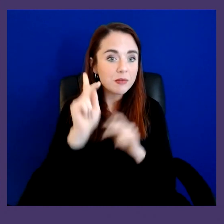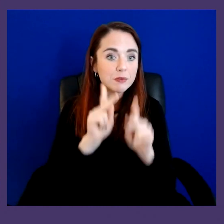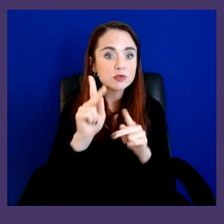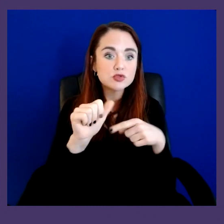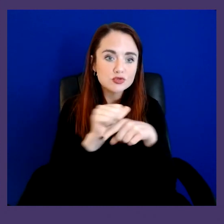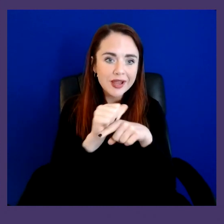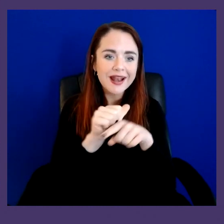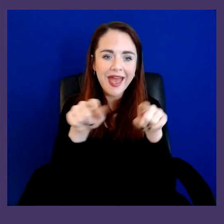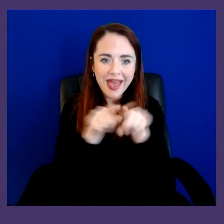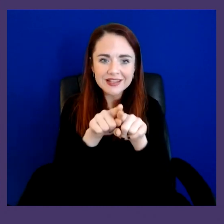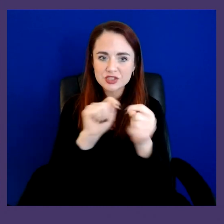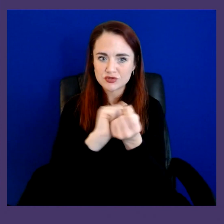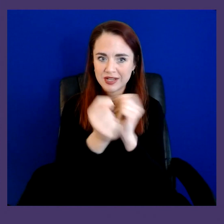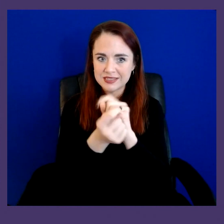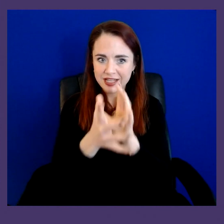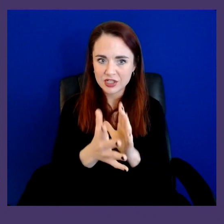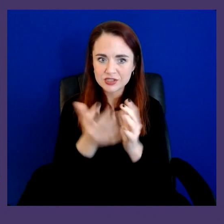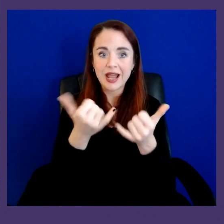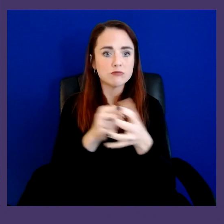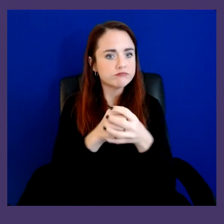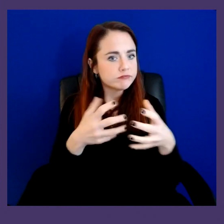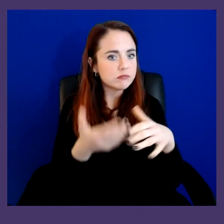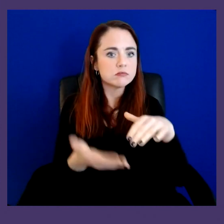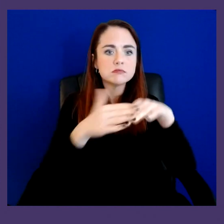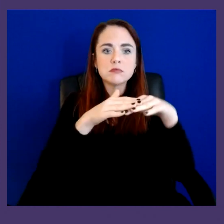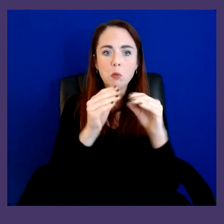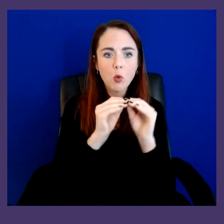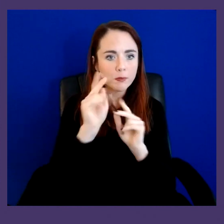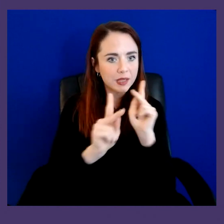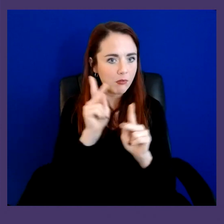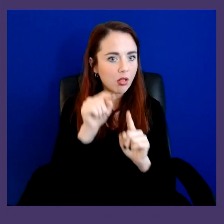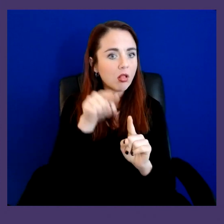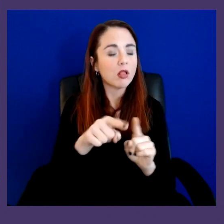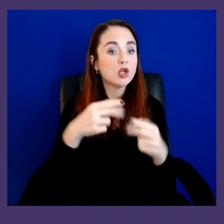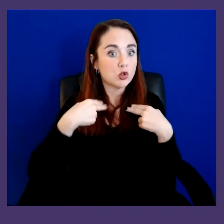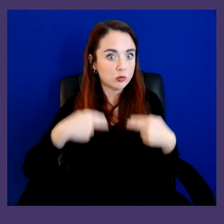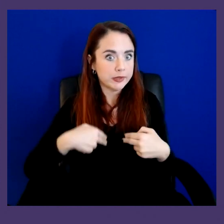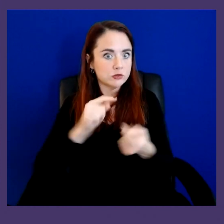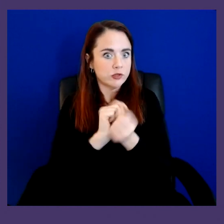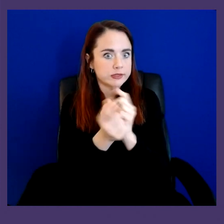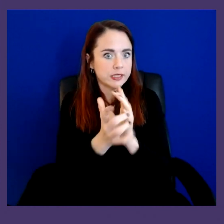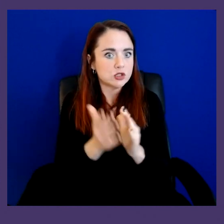We're increasing the talent pool of human translators. But the next thing that we want to look at is how we